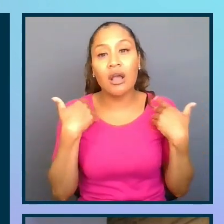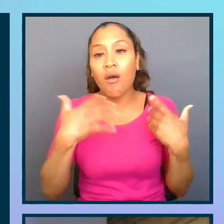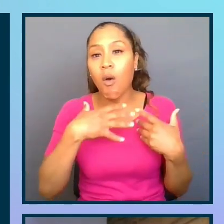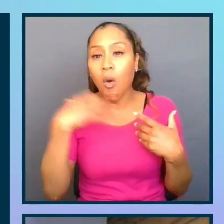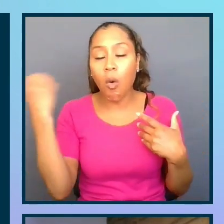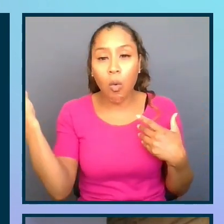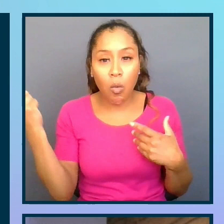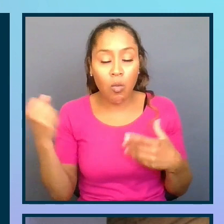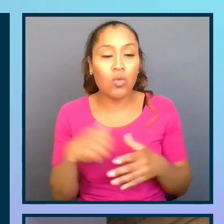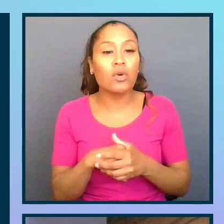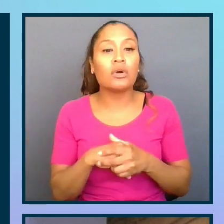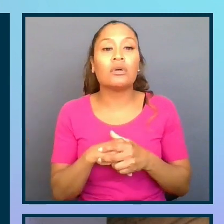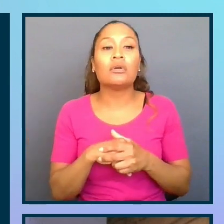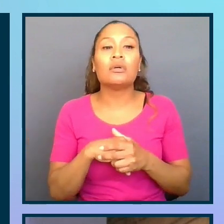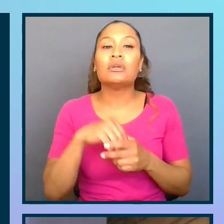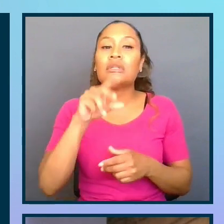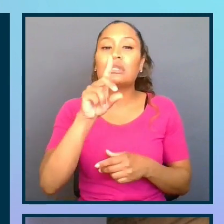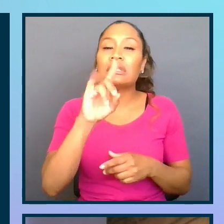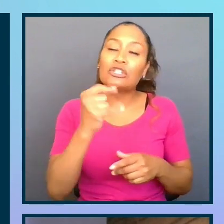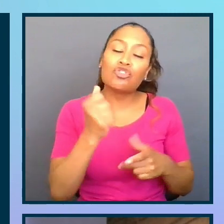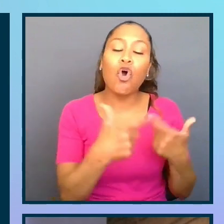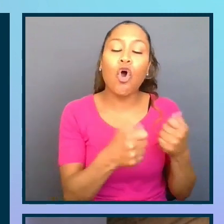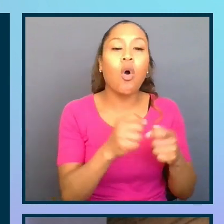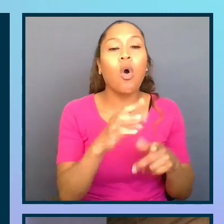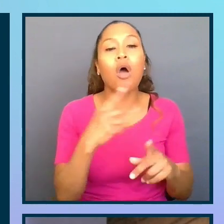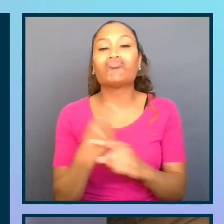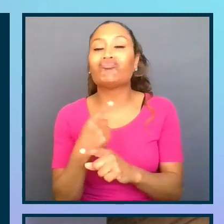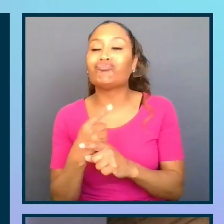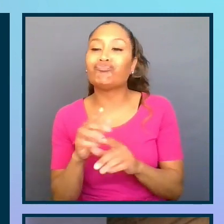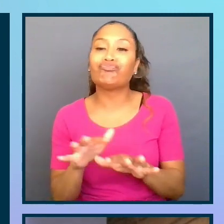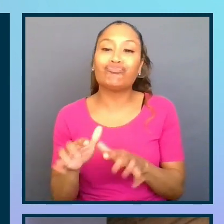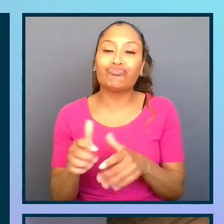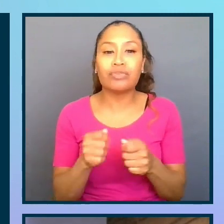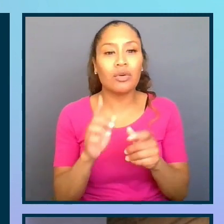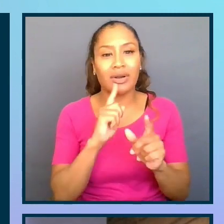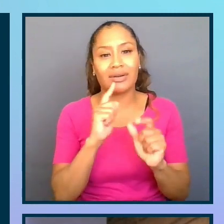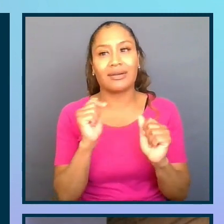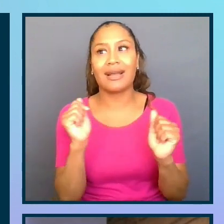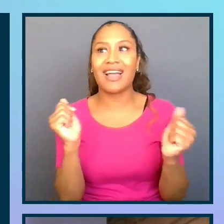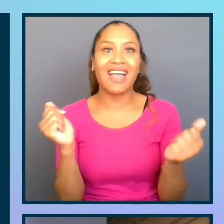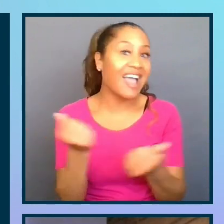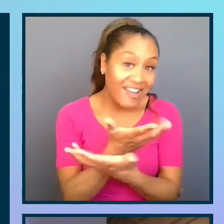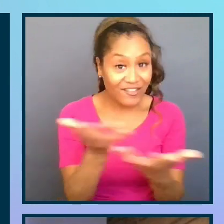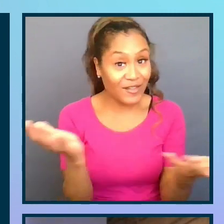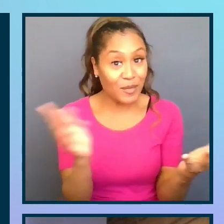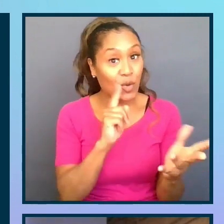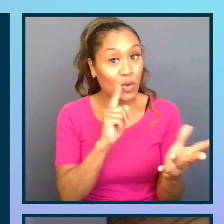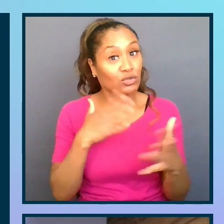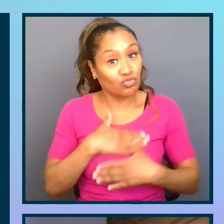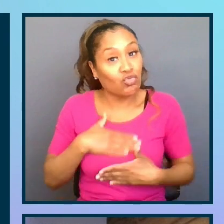digital power users, casual users, but really everyone who enjoys equality experience.